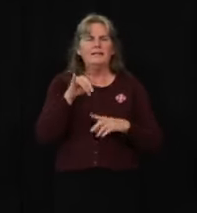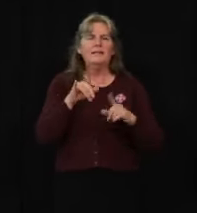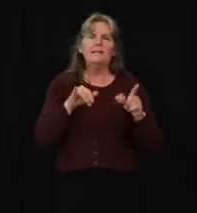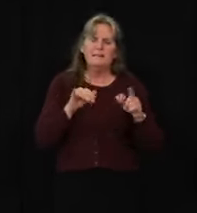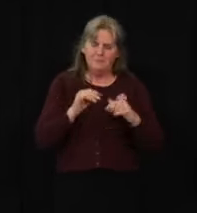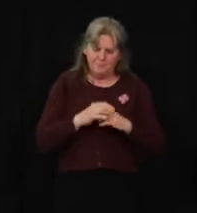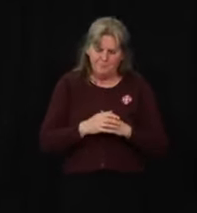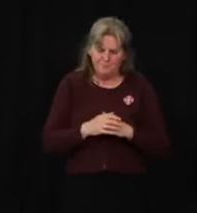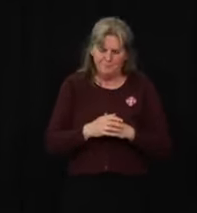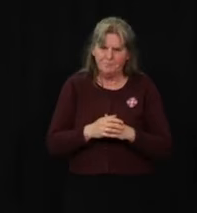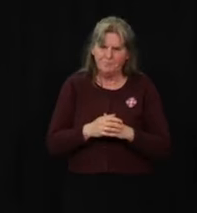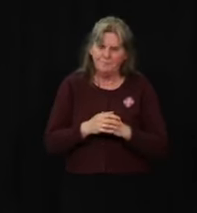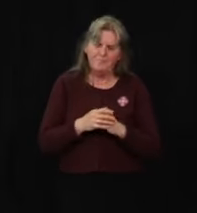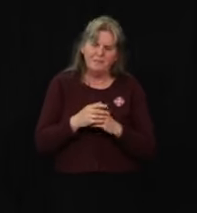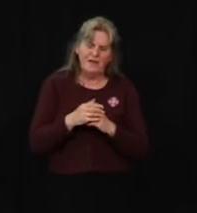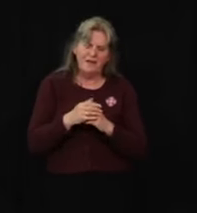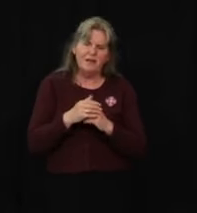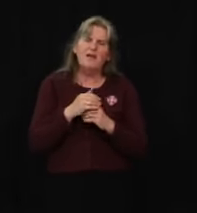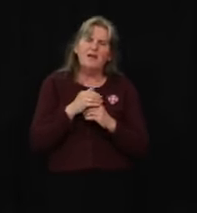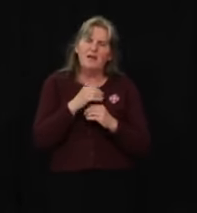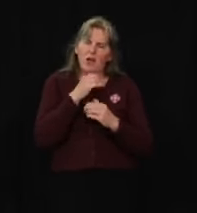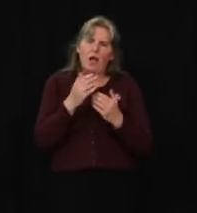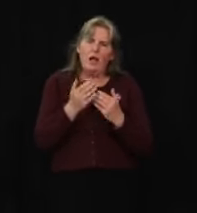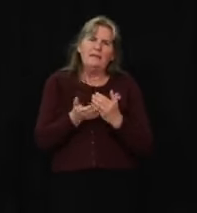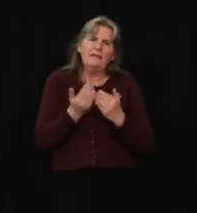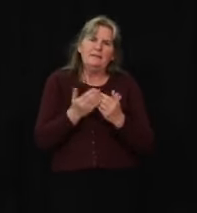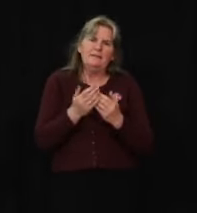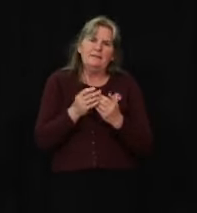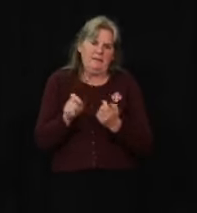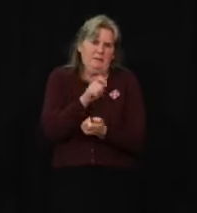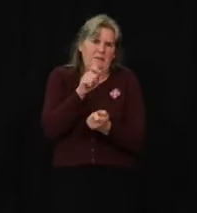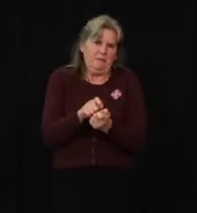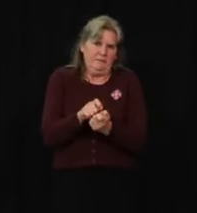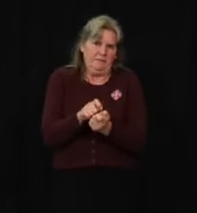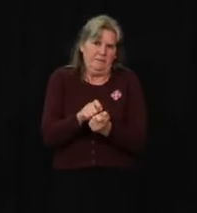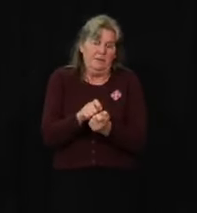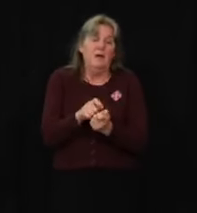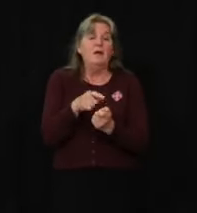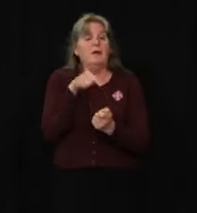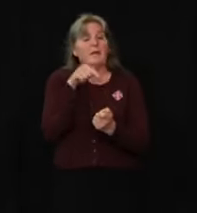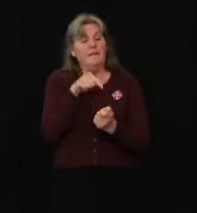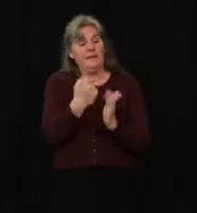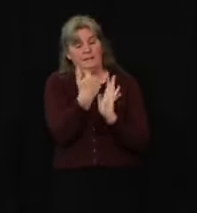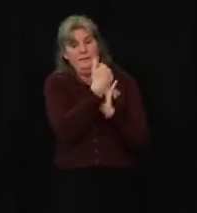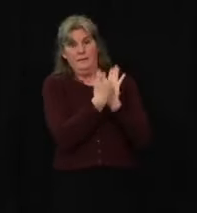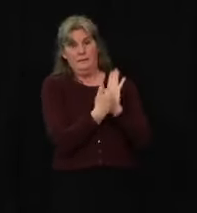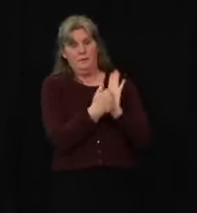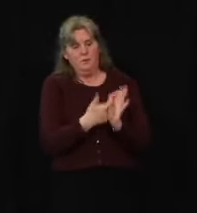backward depending on how things are going.